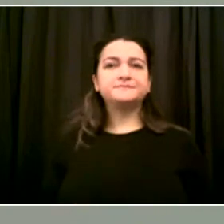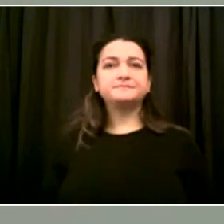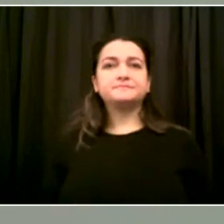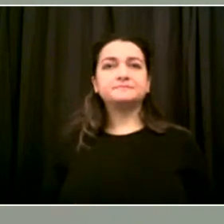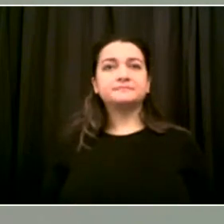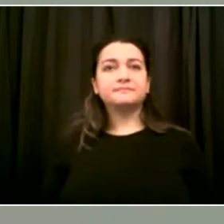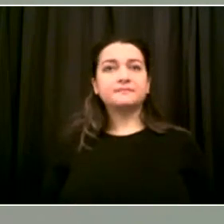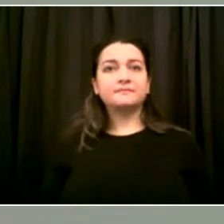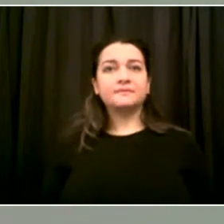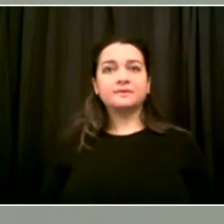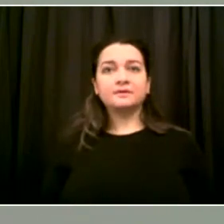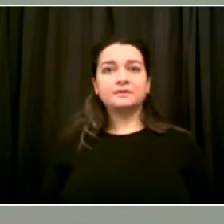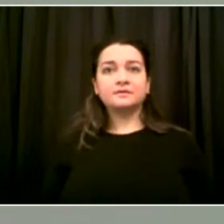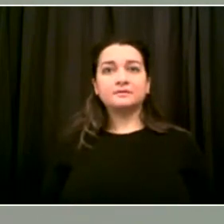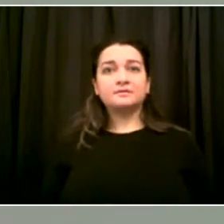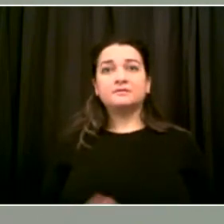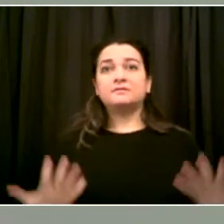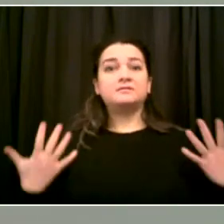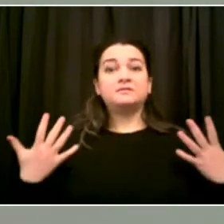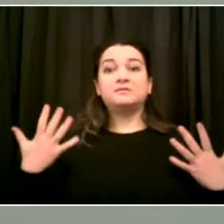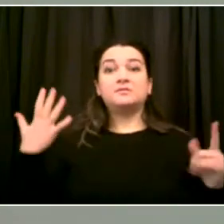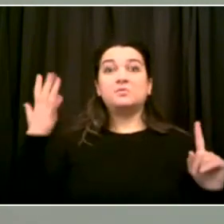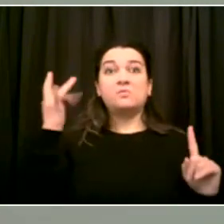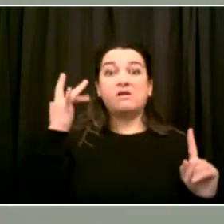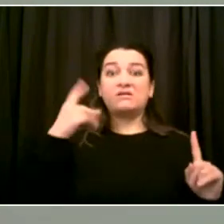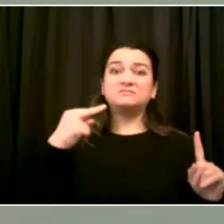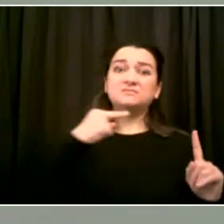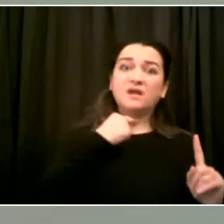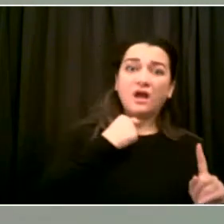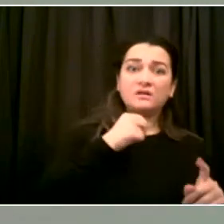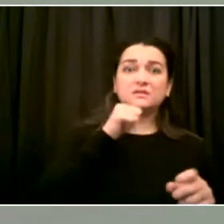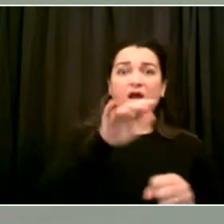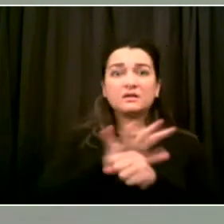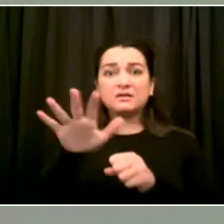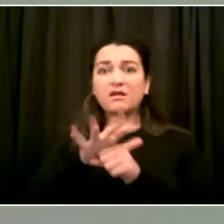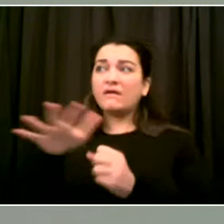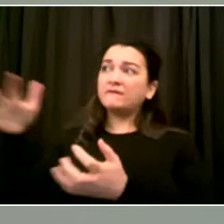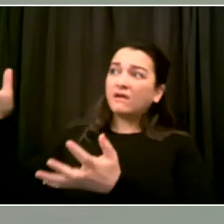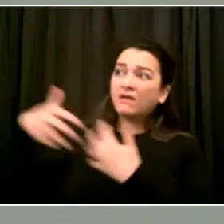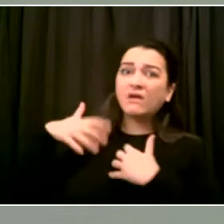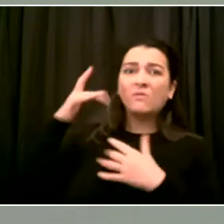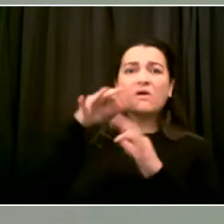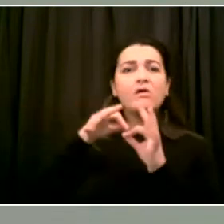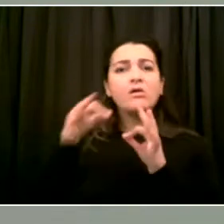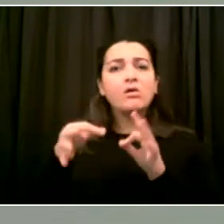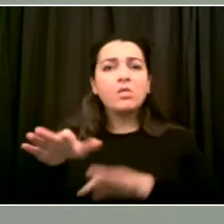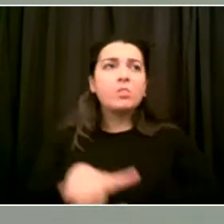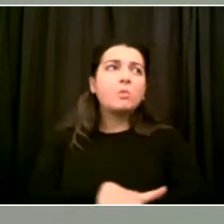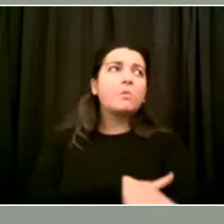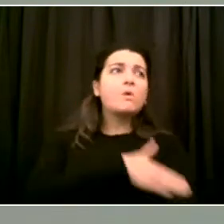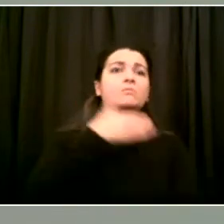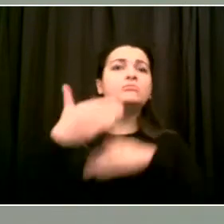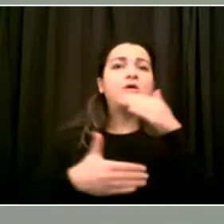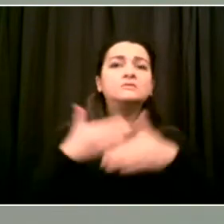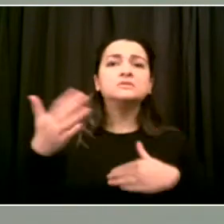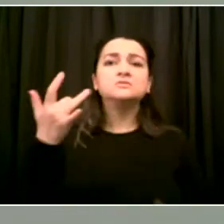WHICH STEPS OF THE VACCINE PROCESS RESULT IN CERTAIN DELAYS. BUT TO GIVE YOU AN INSIDE, THESE